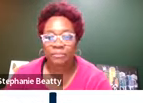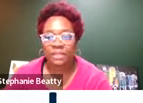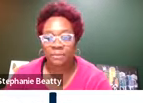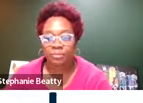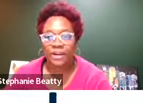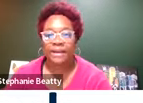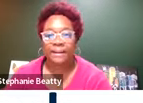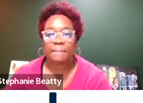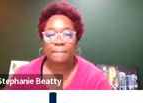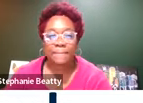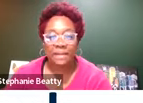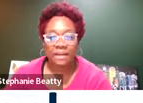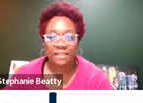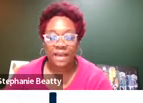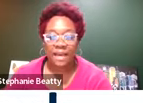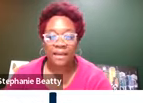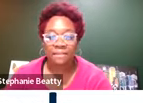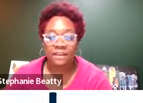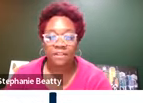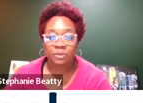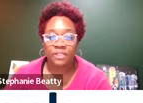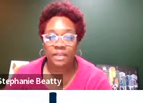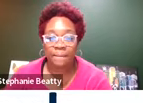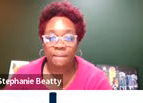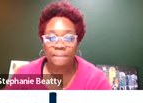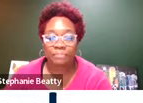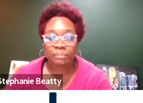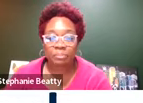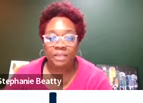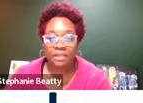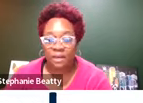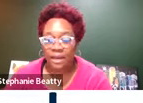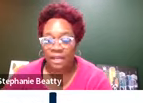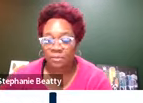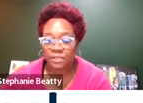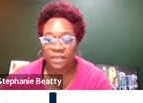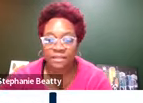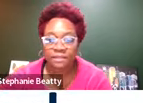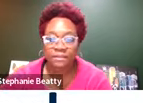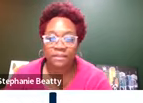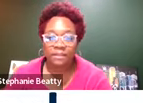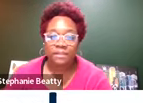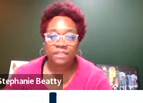can be lip read? Is it A, 70%? B, 80%?